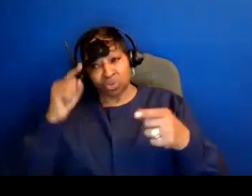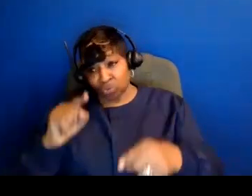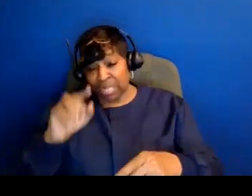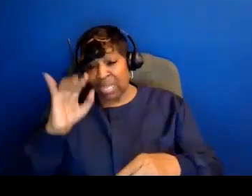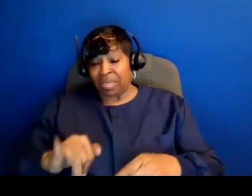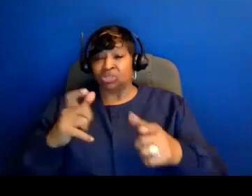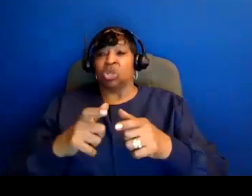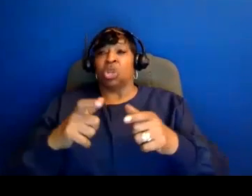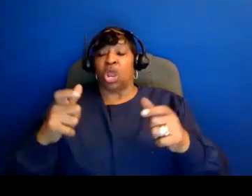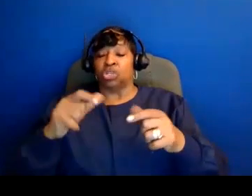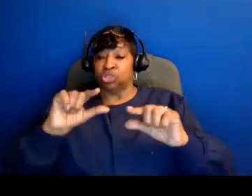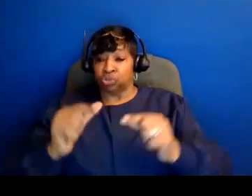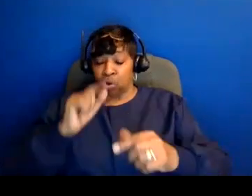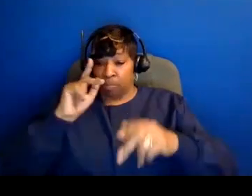lauravanpuymbrouck: So any question about any of those